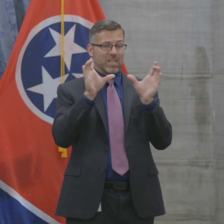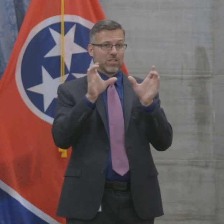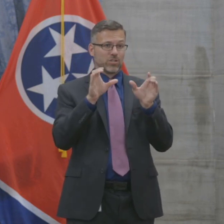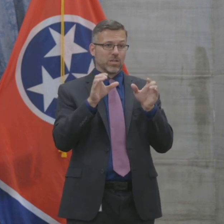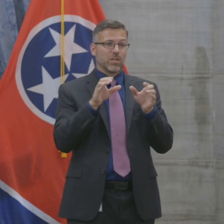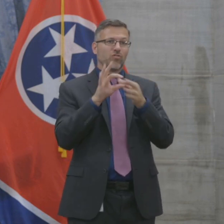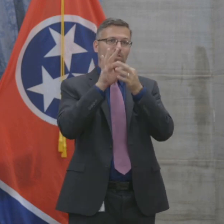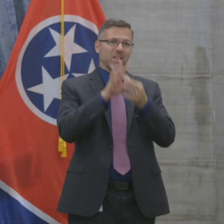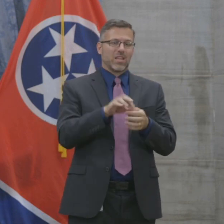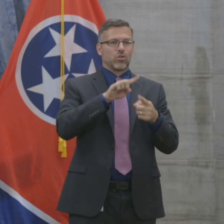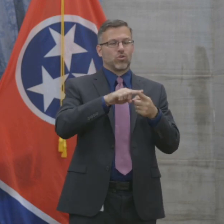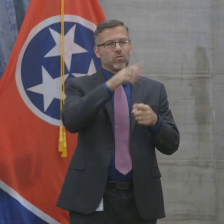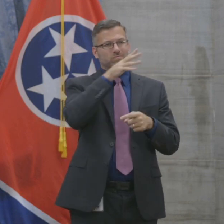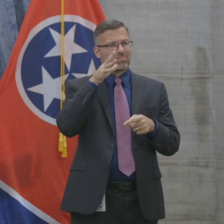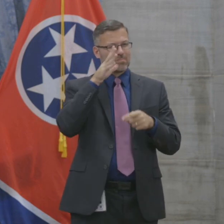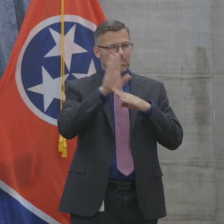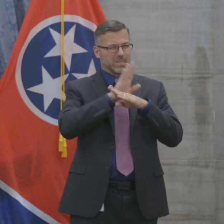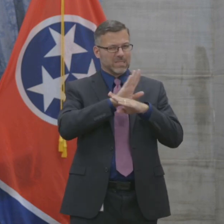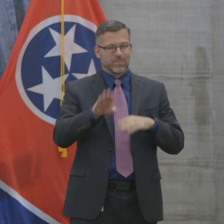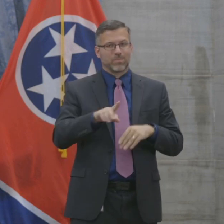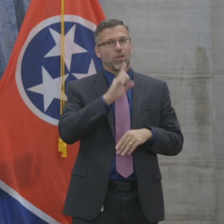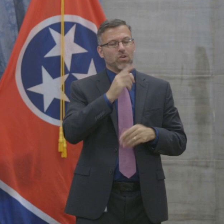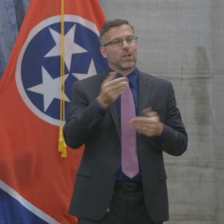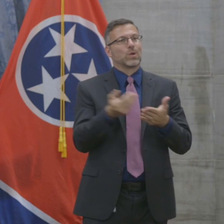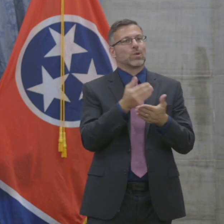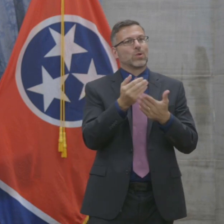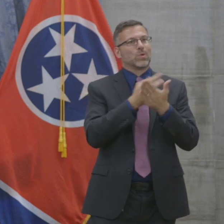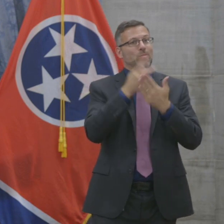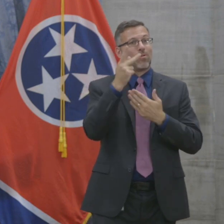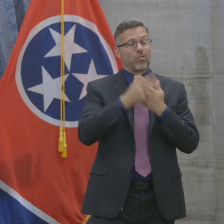in Bristol received funding for their new CTE program of study